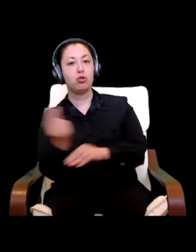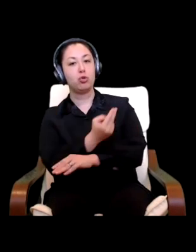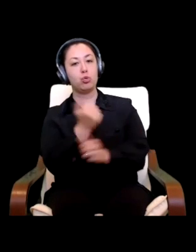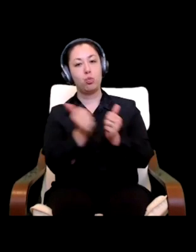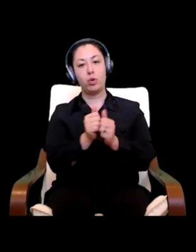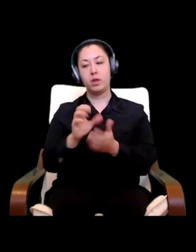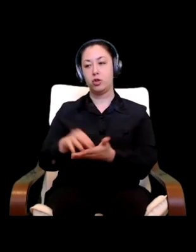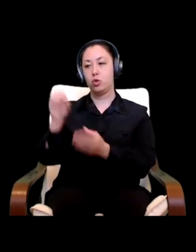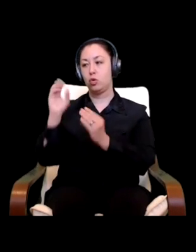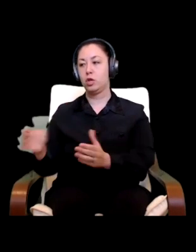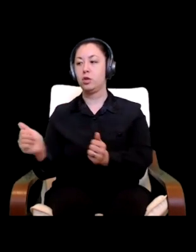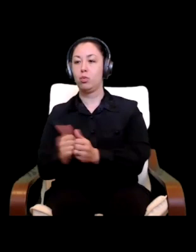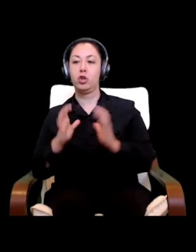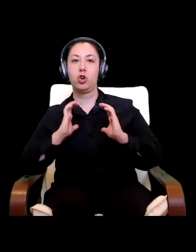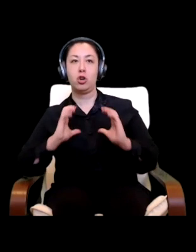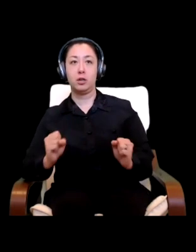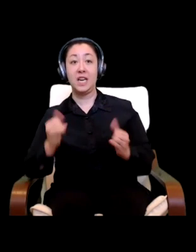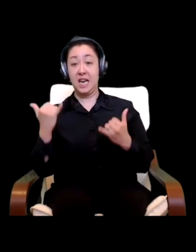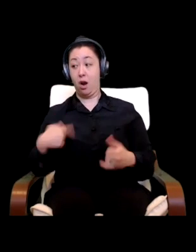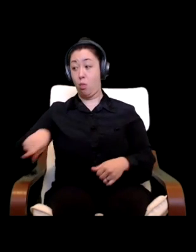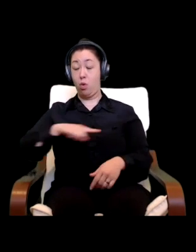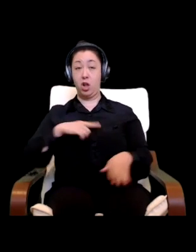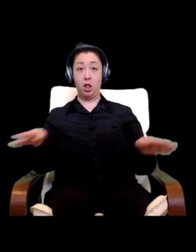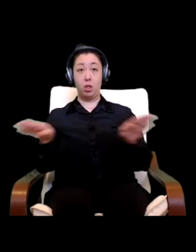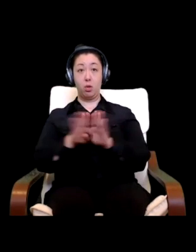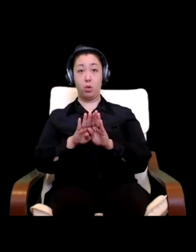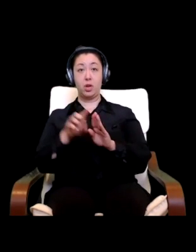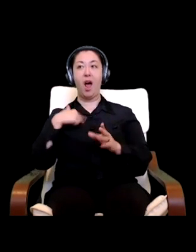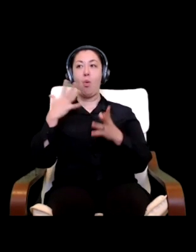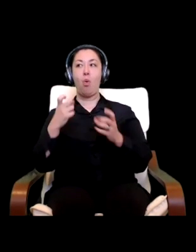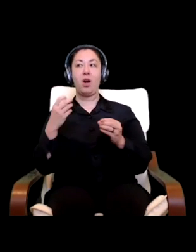launch one less poll, just to see your interest in having an additional presentation on the